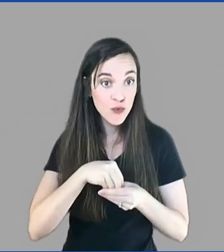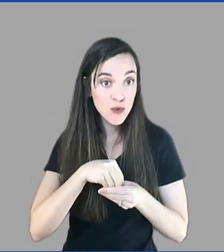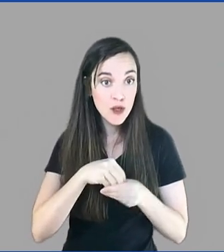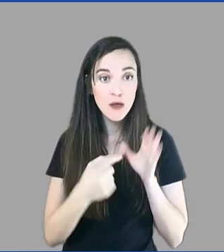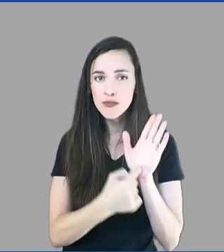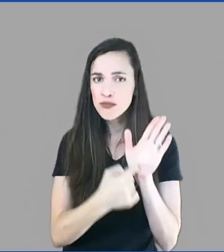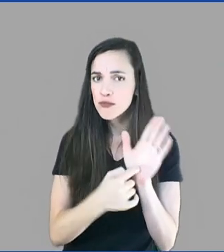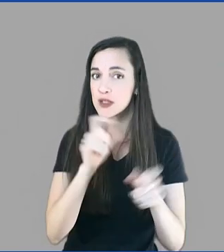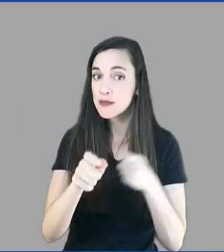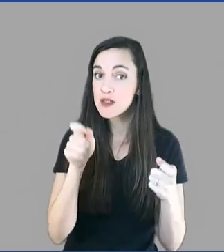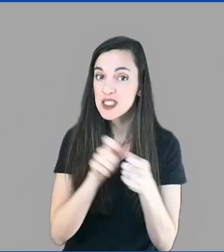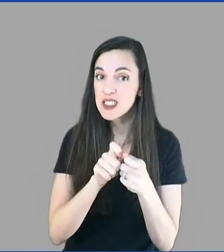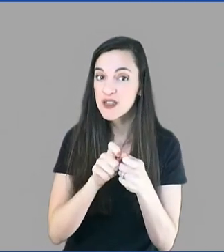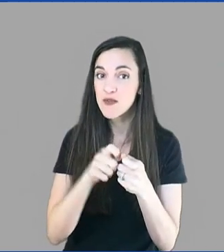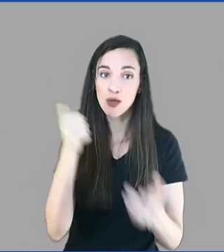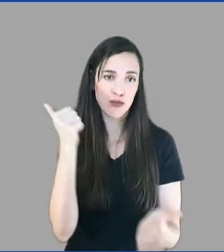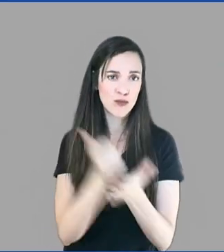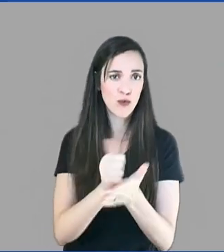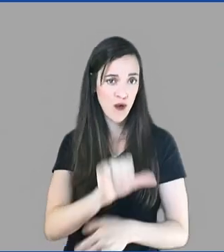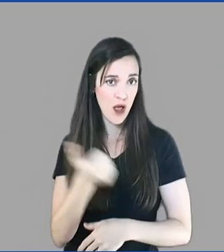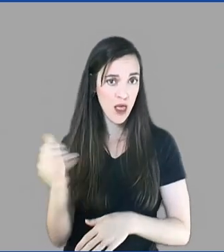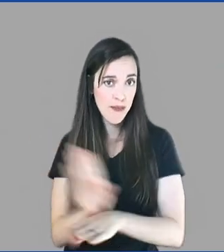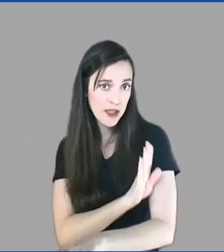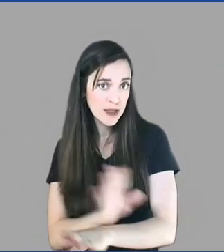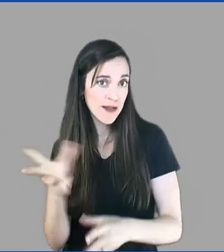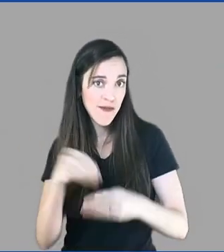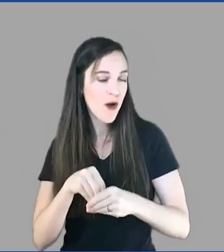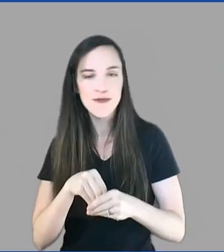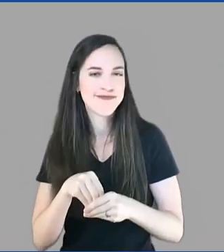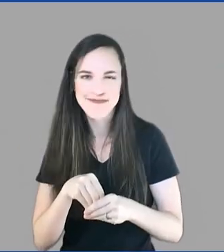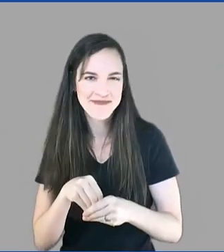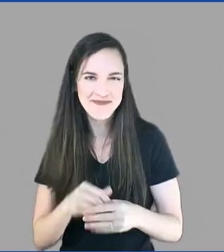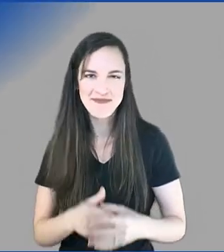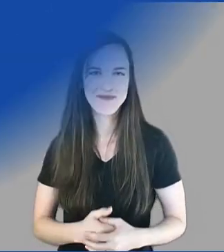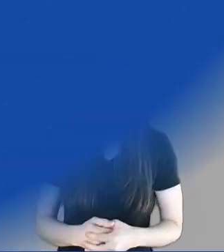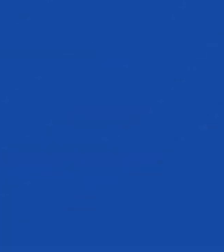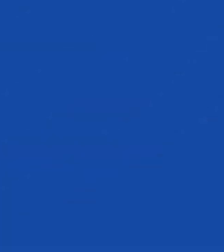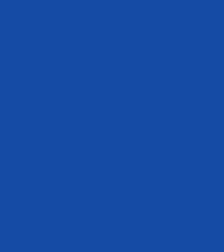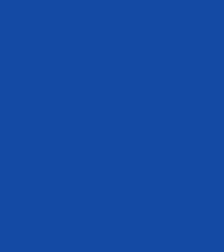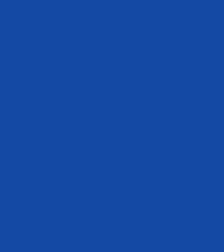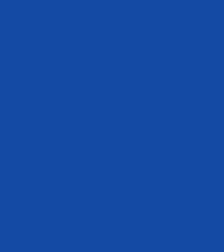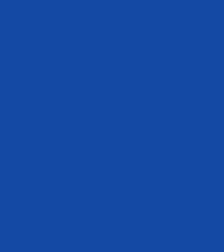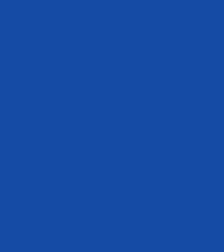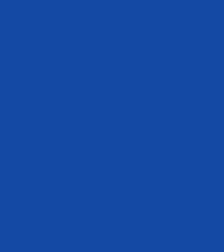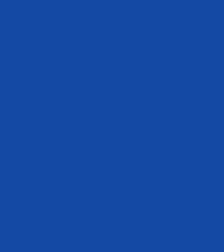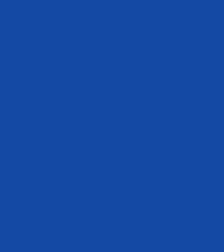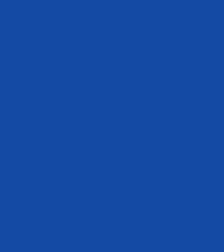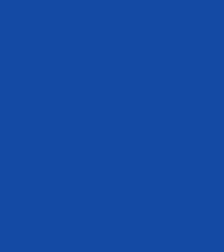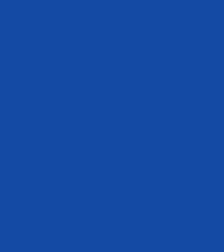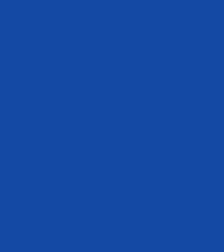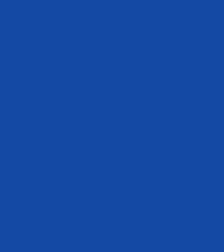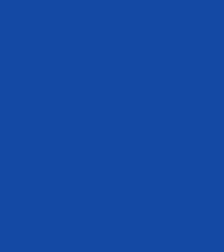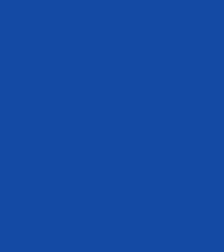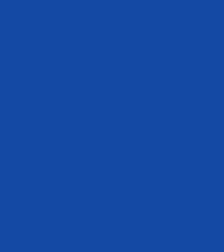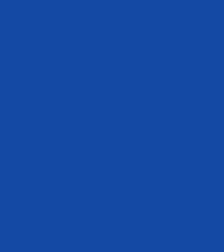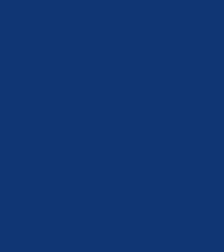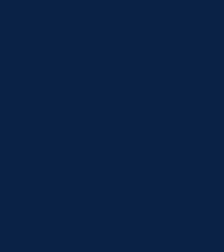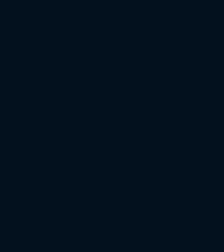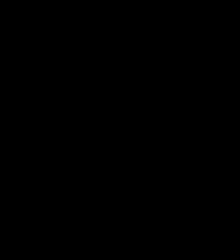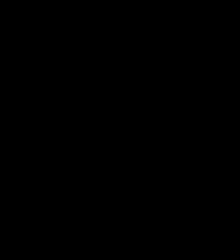included does not reflect any specific endorsement by any parties involved.